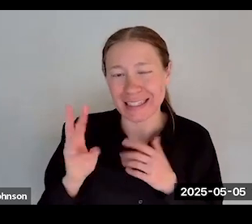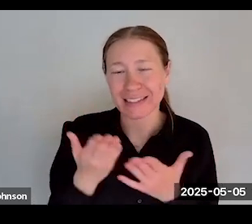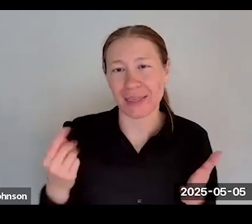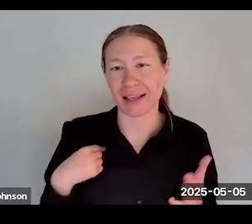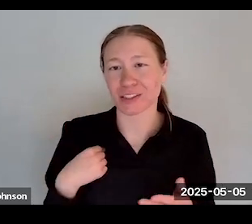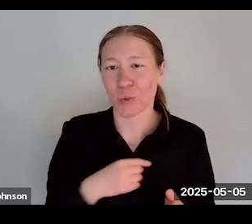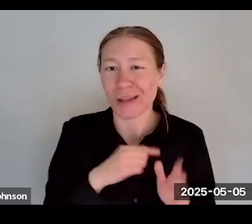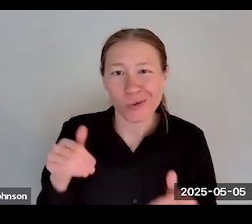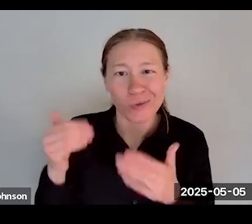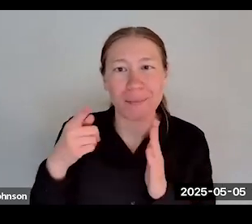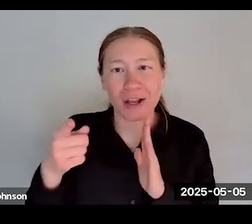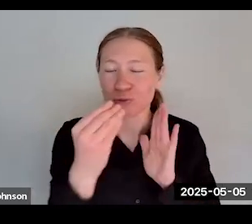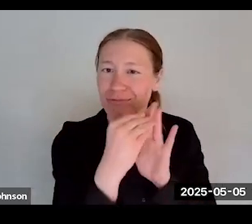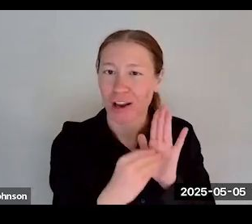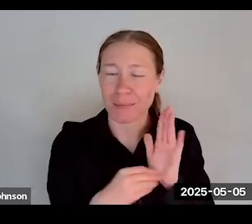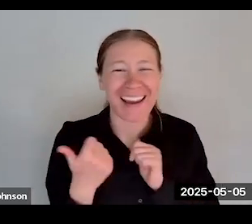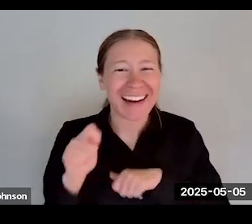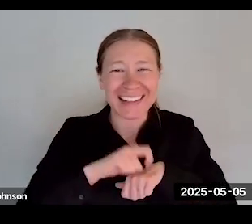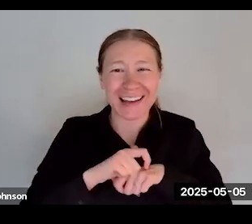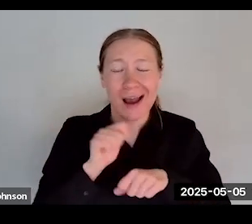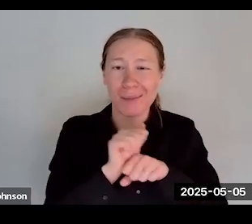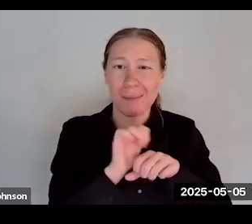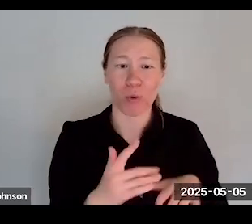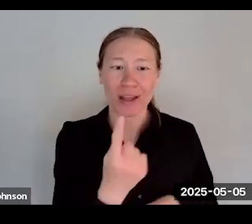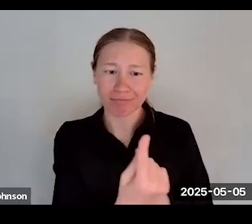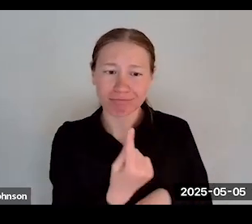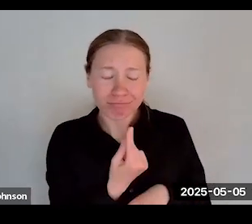anytime an employee has questions or is requesting an accommodation.